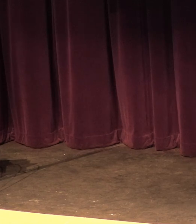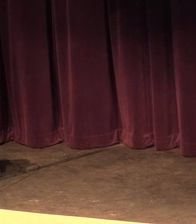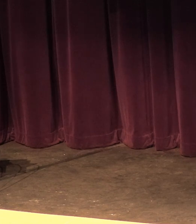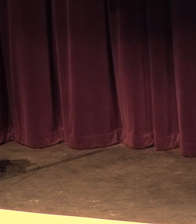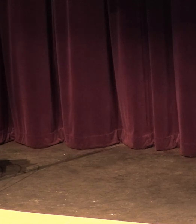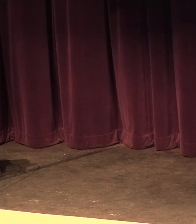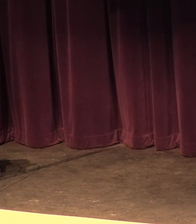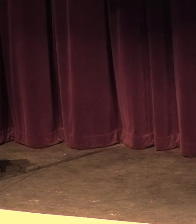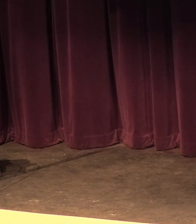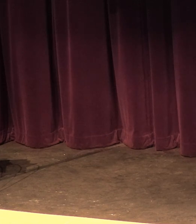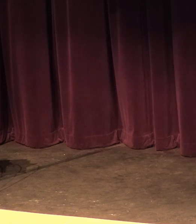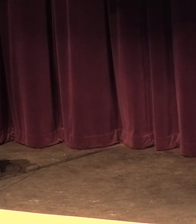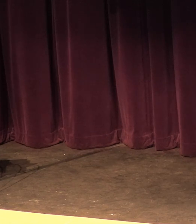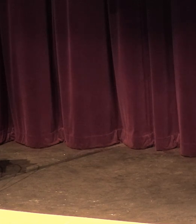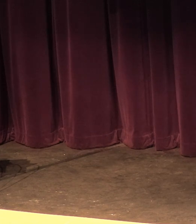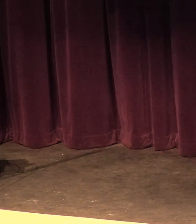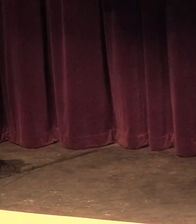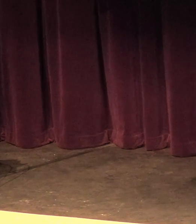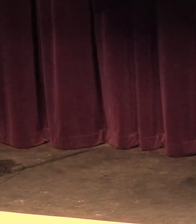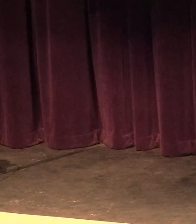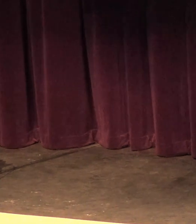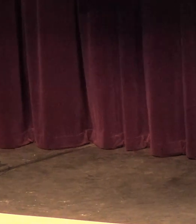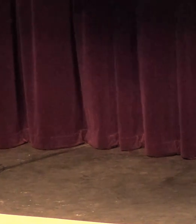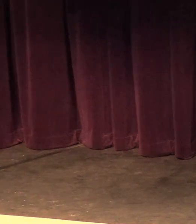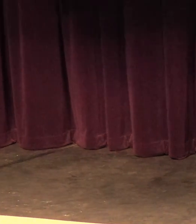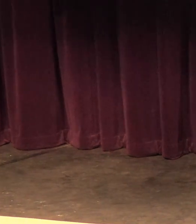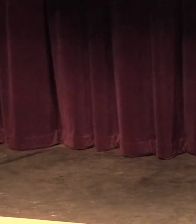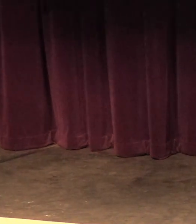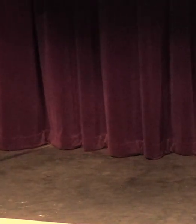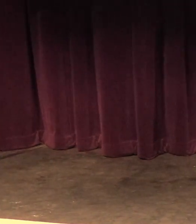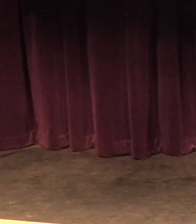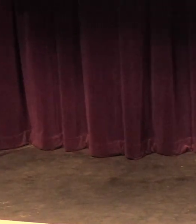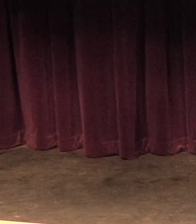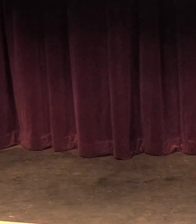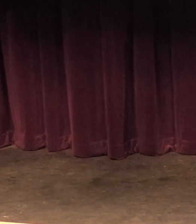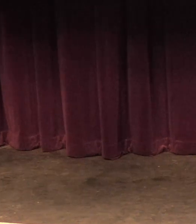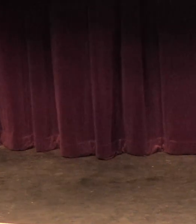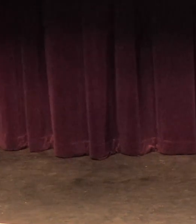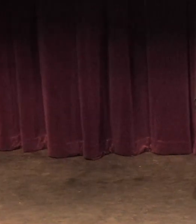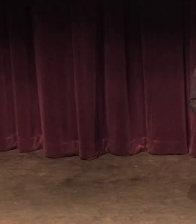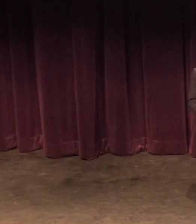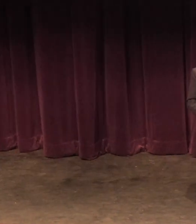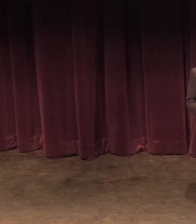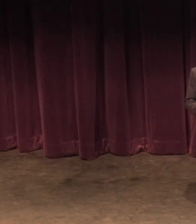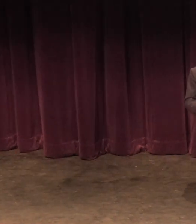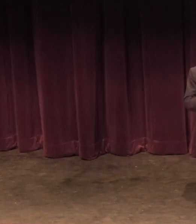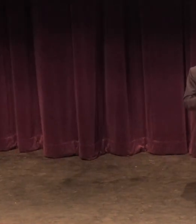demographics, we need to face up as to how we are going to change the paradigm. And the funny thing